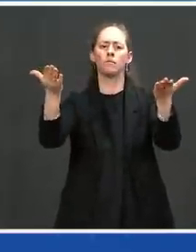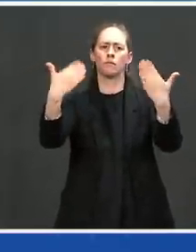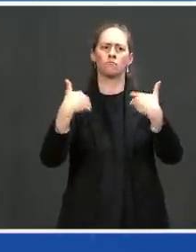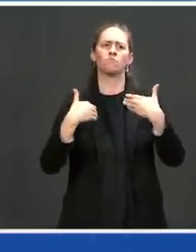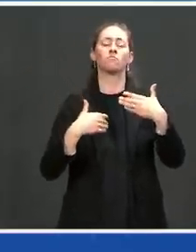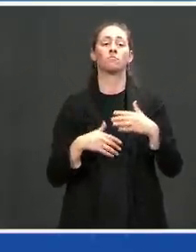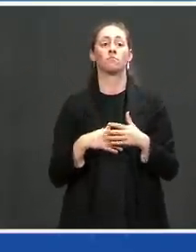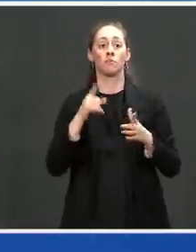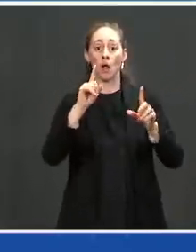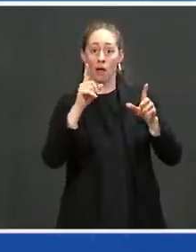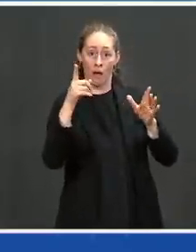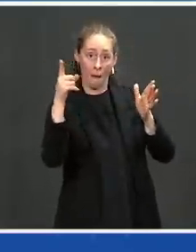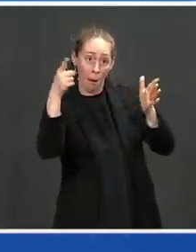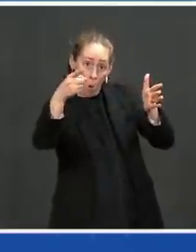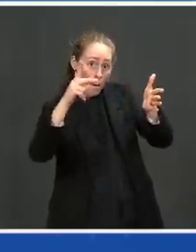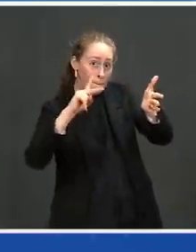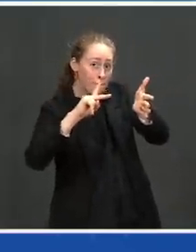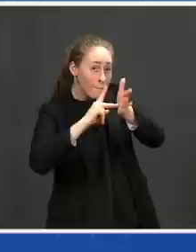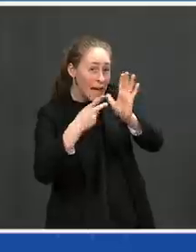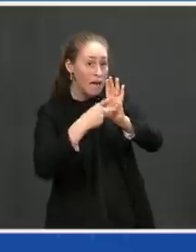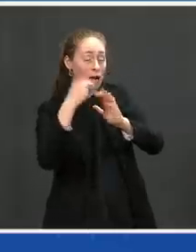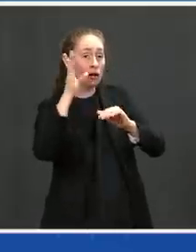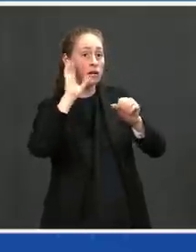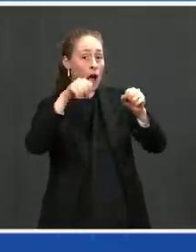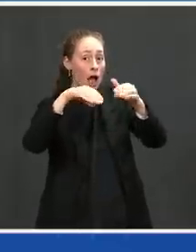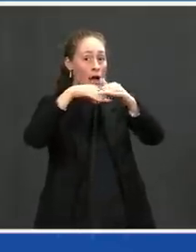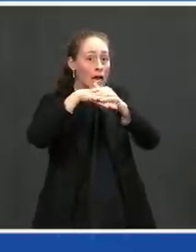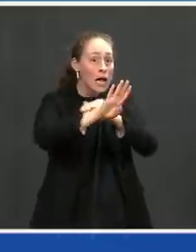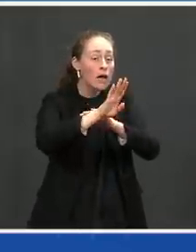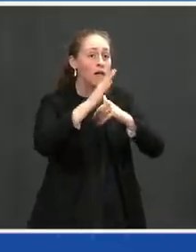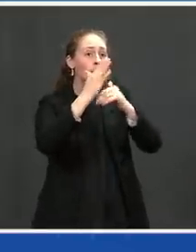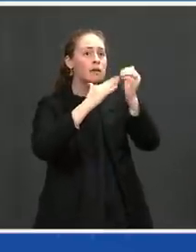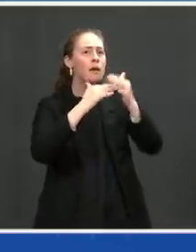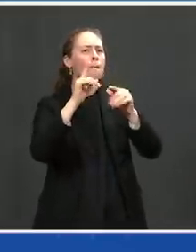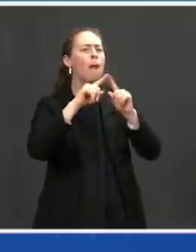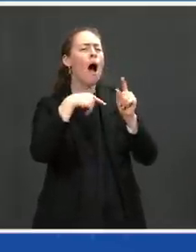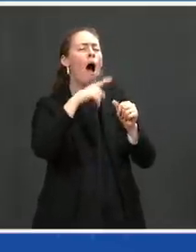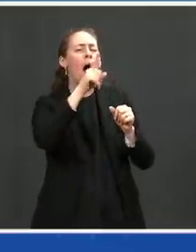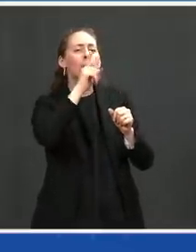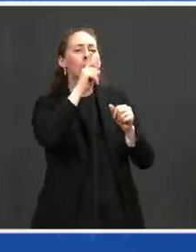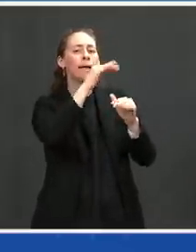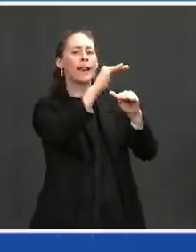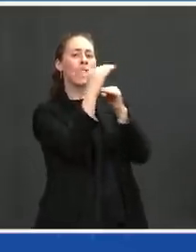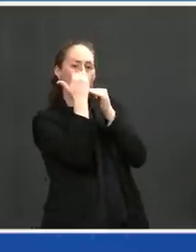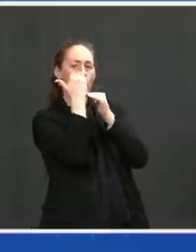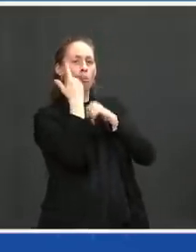We've obviously been allowed to be inside one, but we haven't seen the facilities